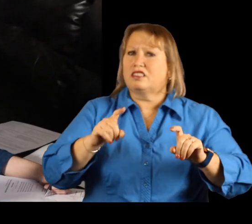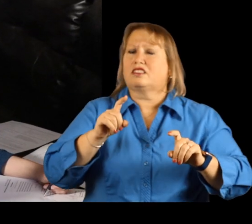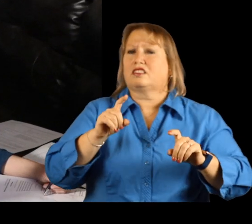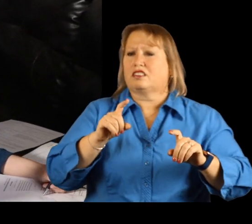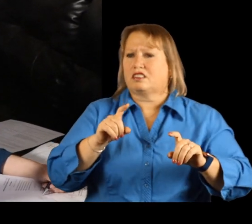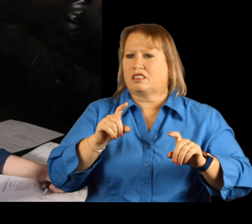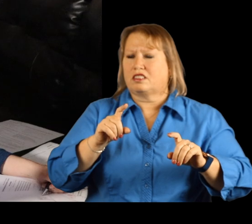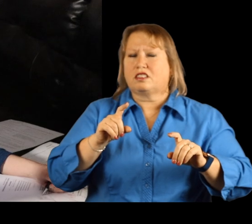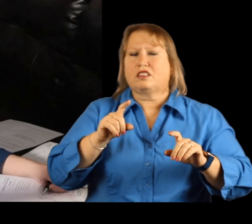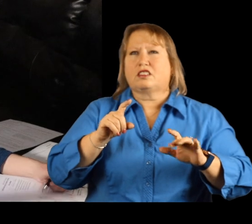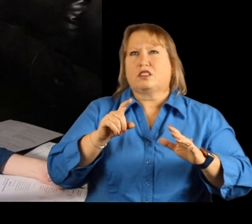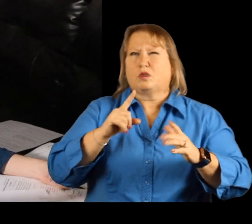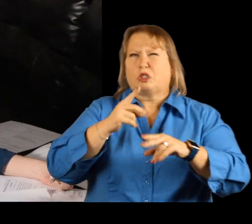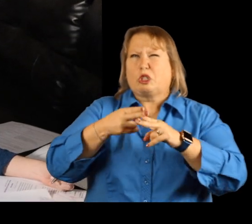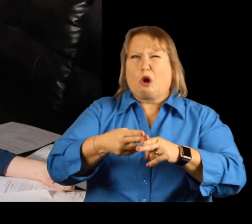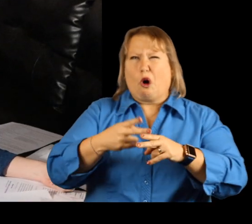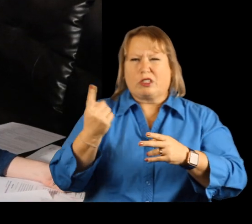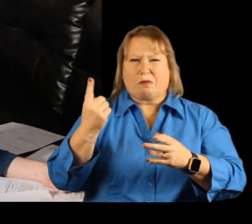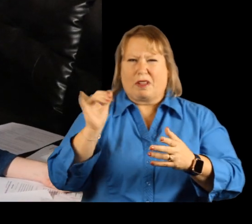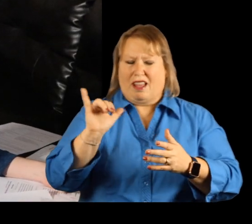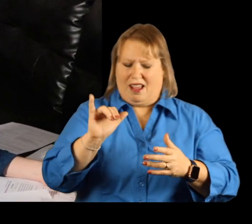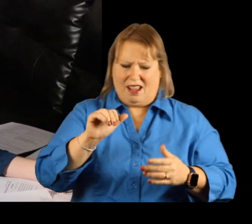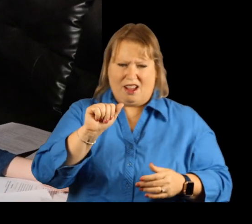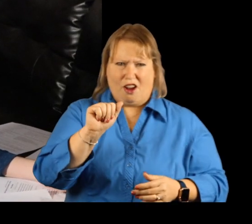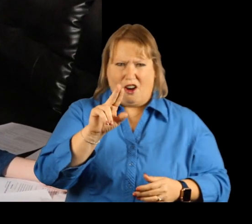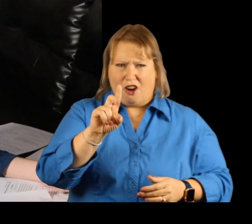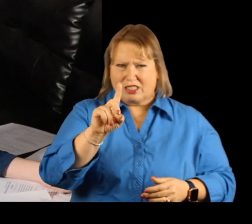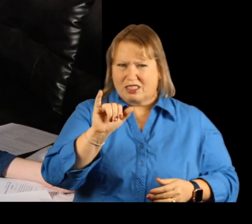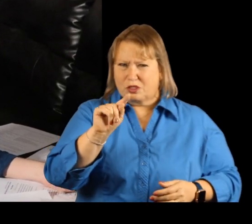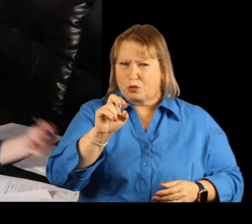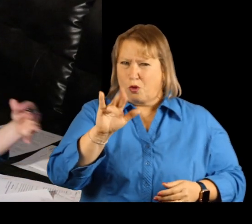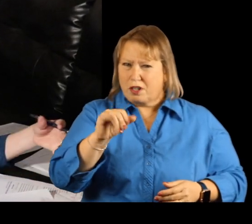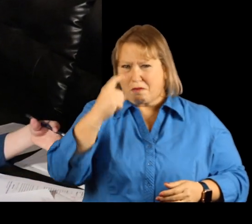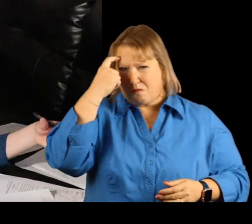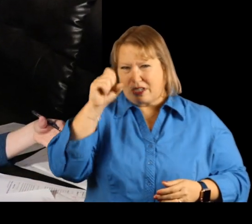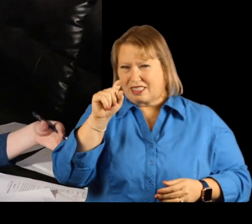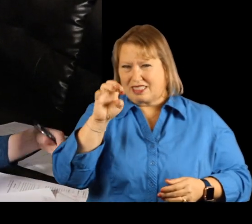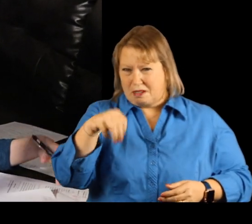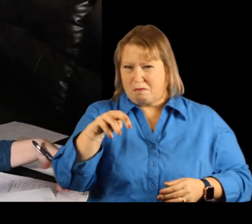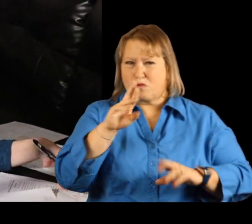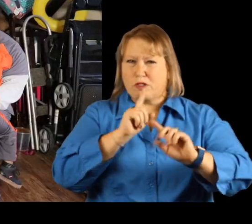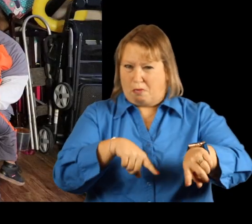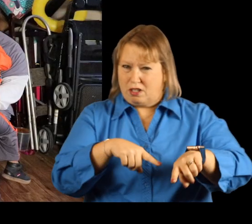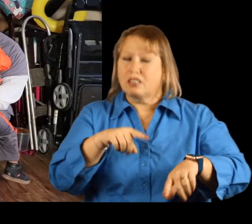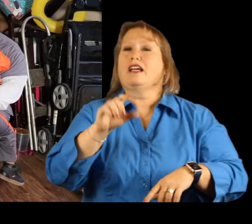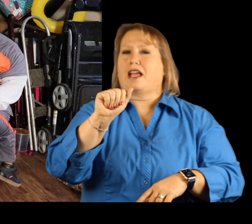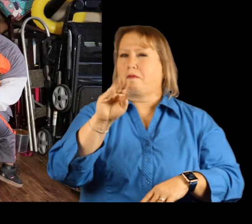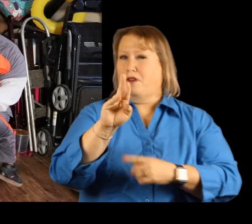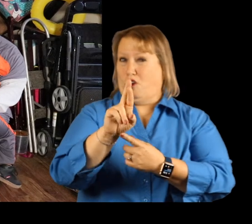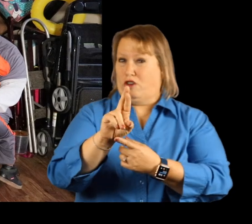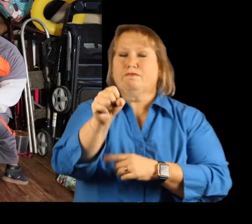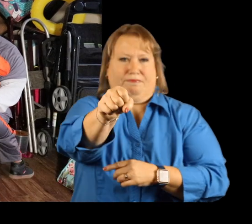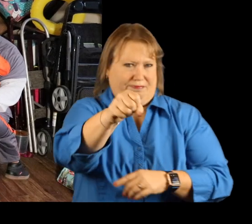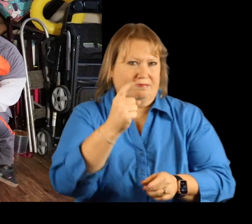was it called auditory brain stem response, ABR? An ABR-yes, yes.